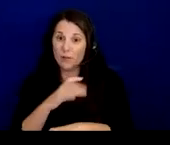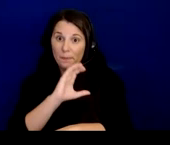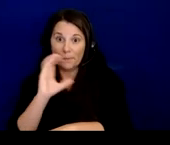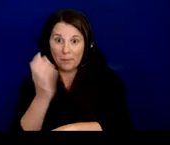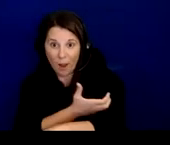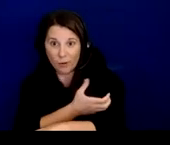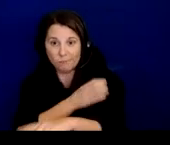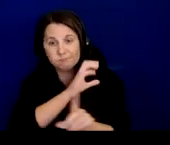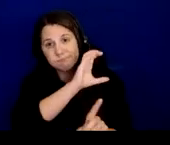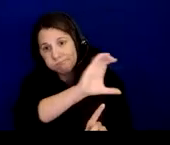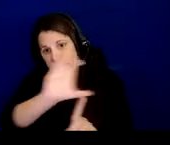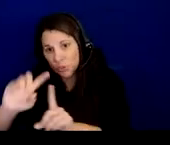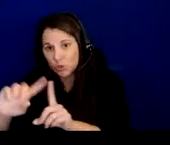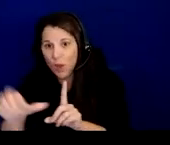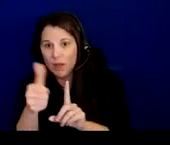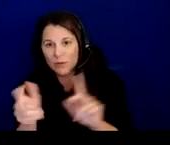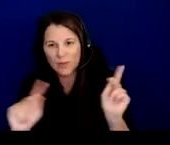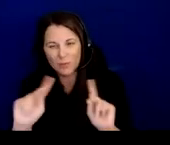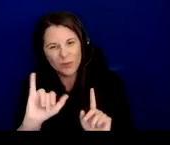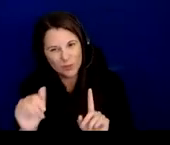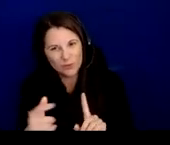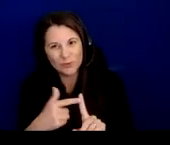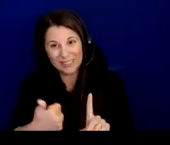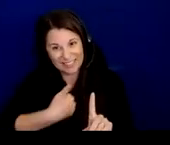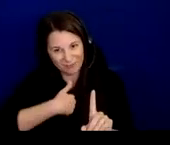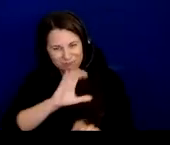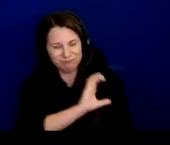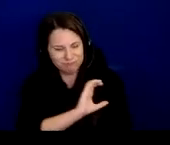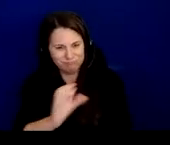Increased awareness, awareness of civic agency and better understanding of the community.